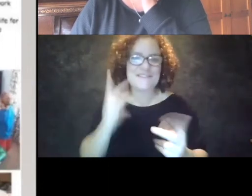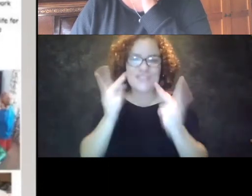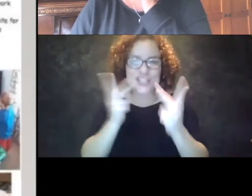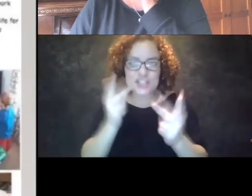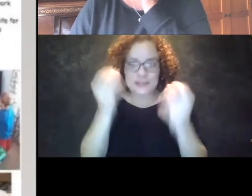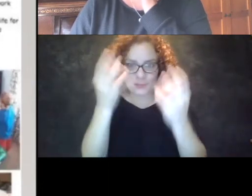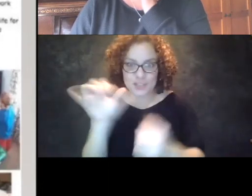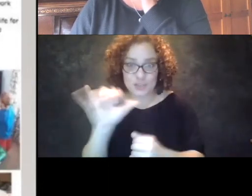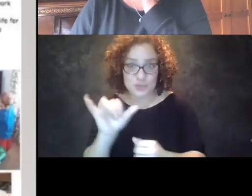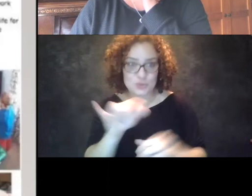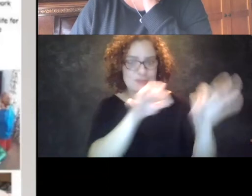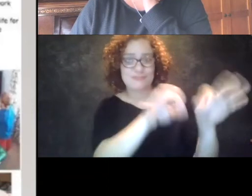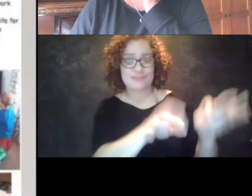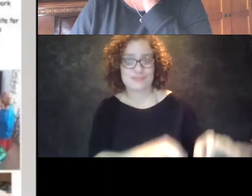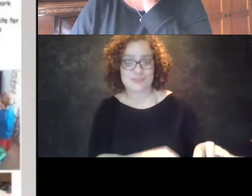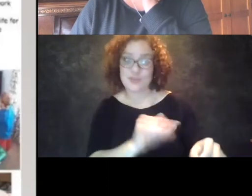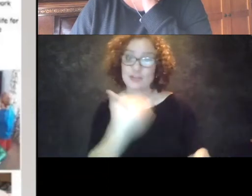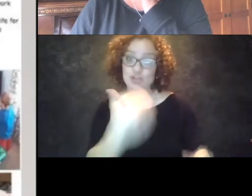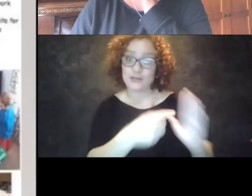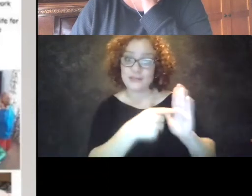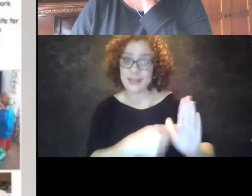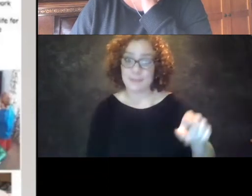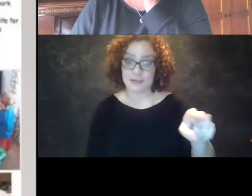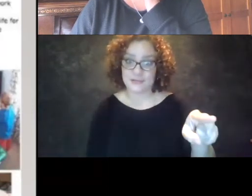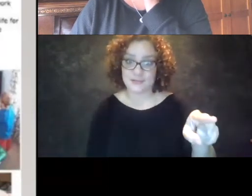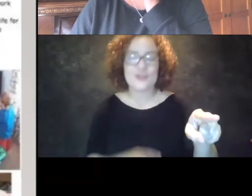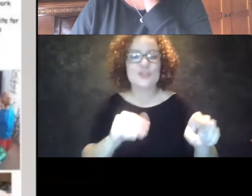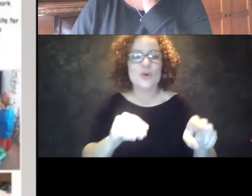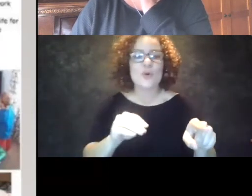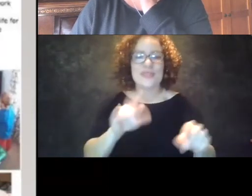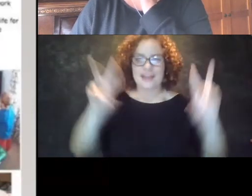example. And if you want to see more examples of all about me materials, just contact me